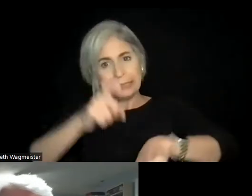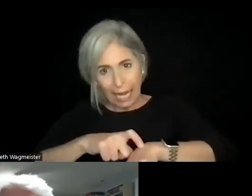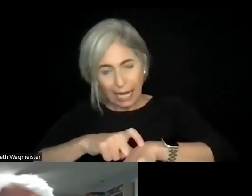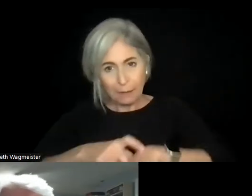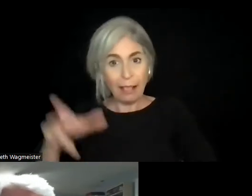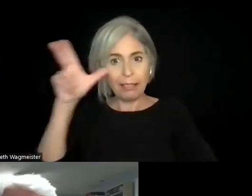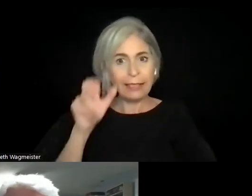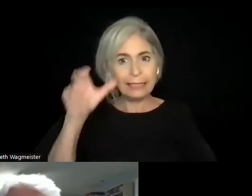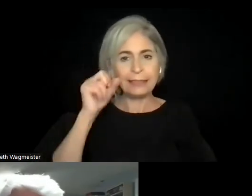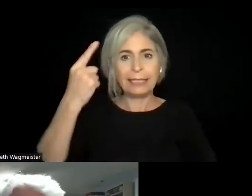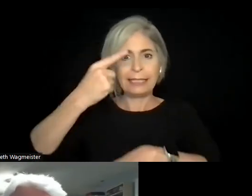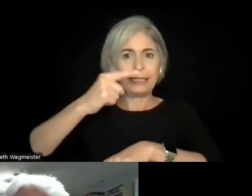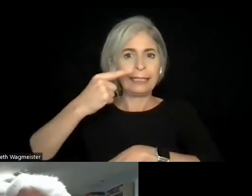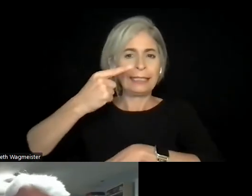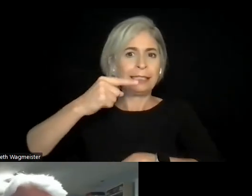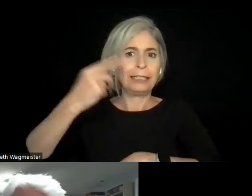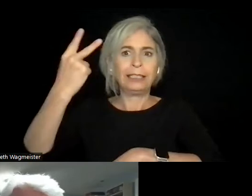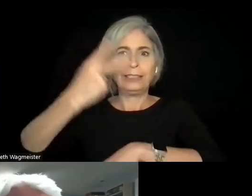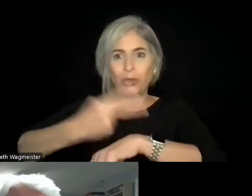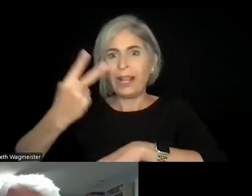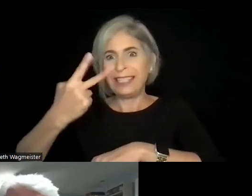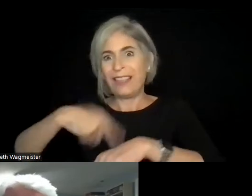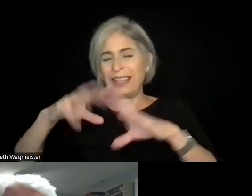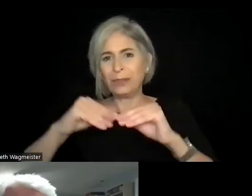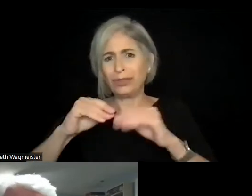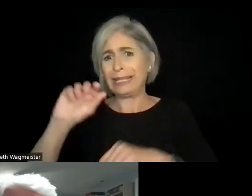affordable, it is definitely an issue and it will take a long time